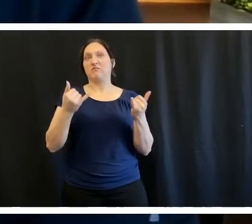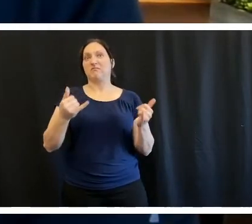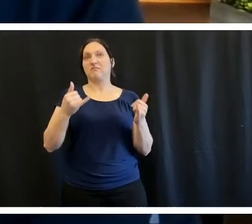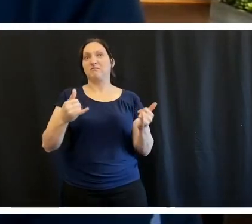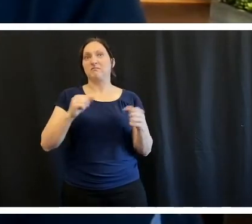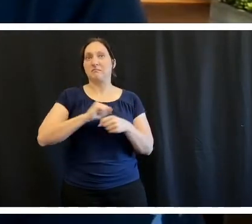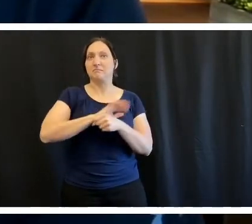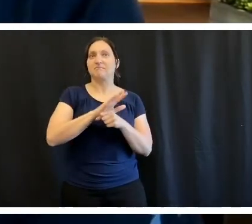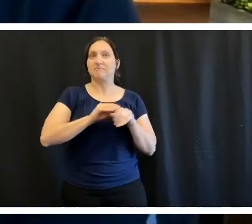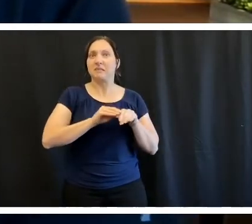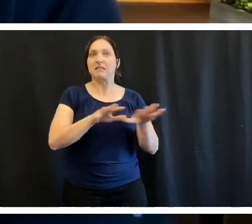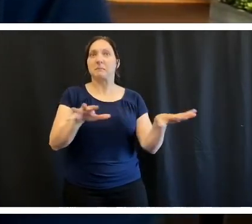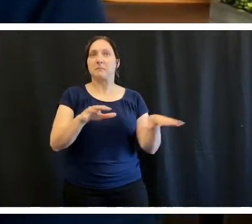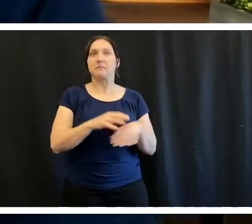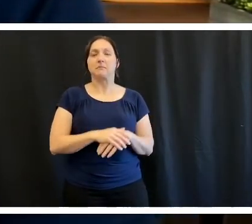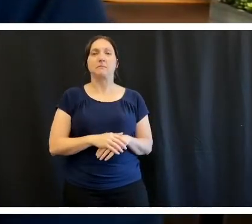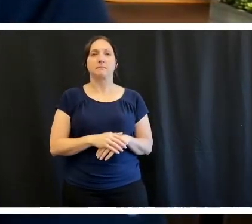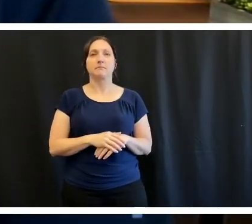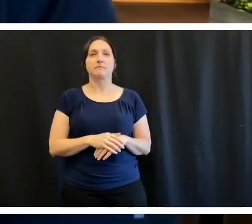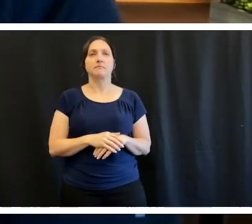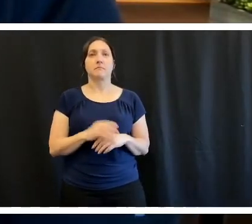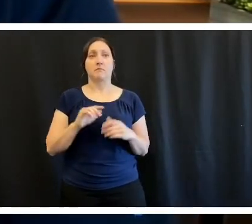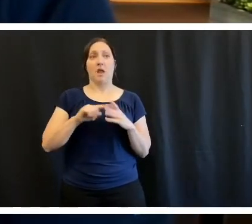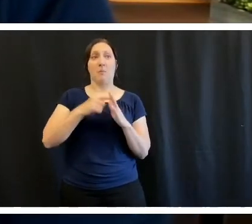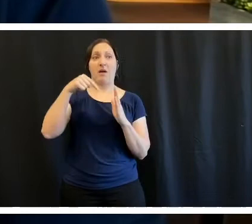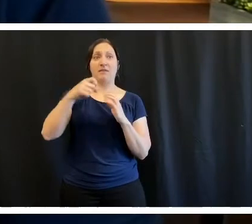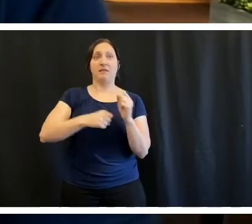Like earlier this year, we met up with a great group